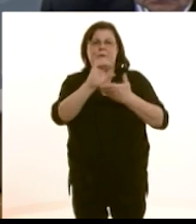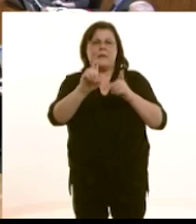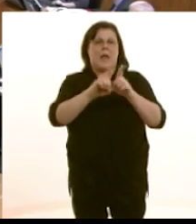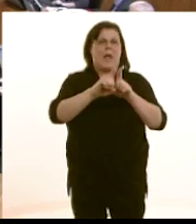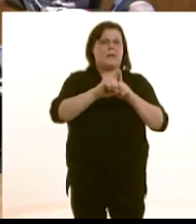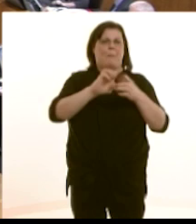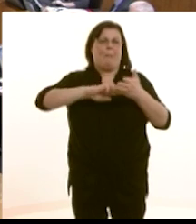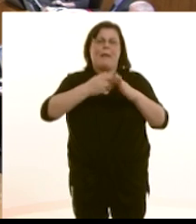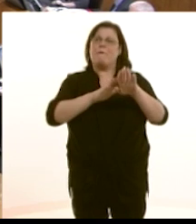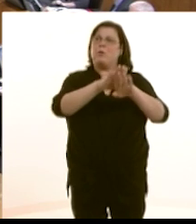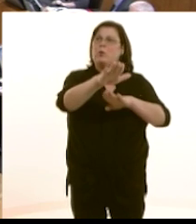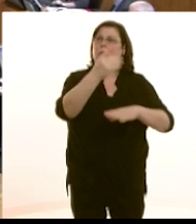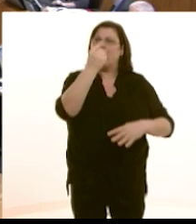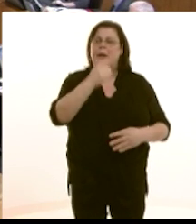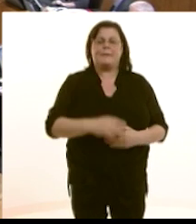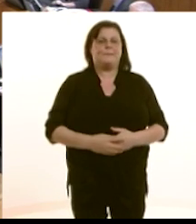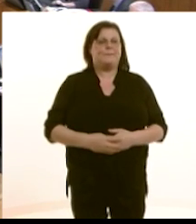future? Carwyn Jones: Many small businesses, of course,